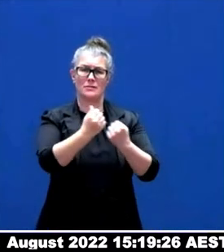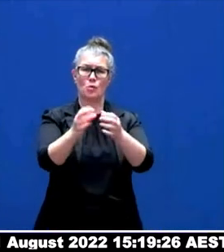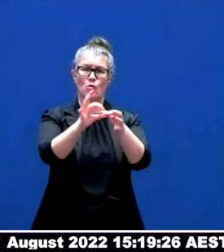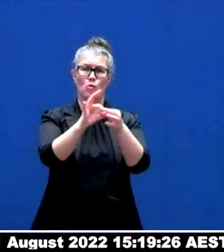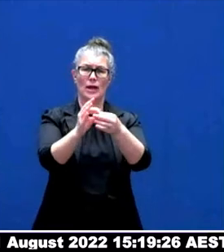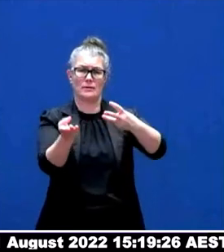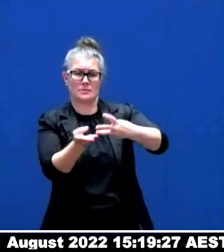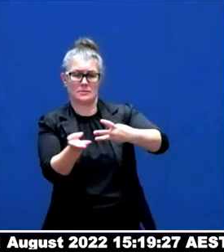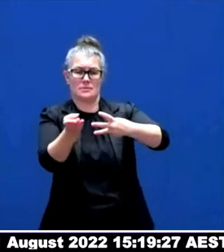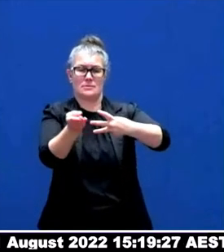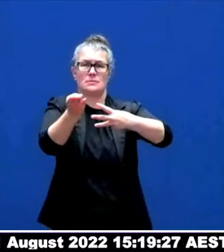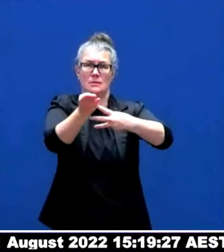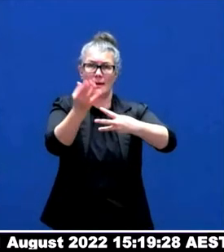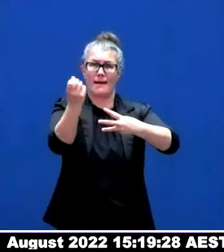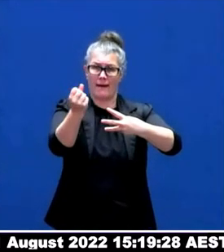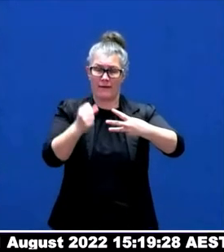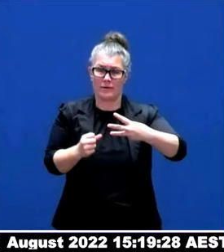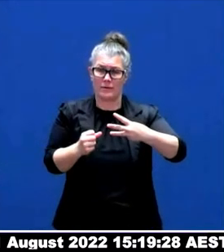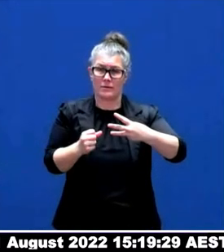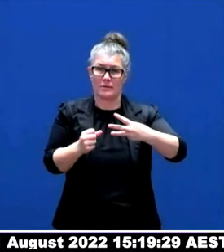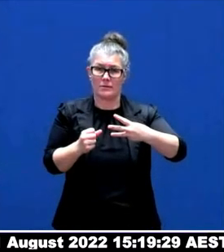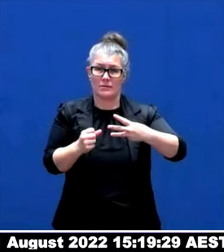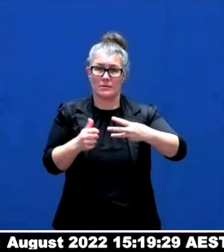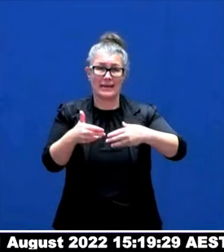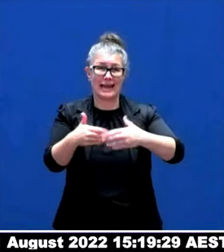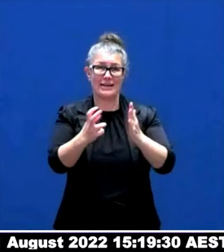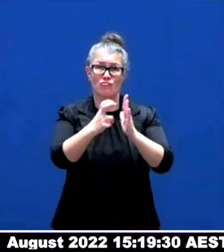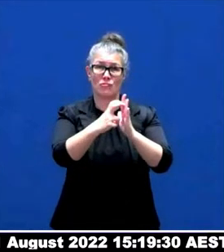What are the - is there some kind of registration requirement for each of those